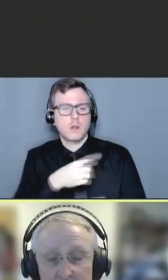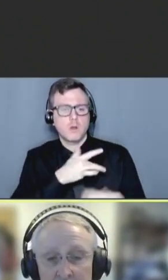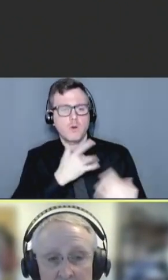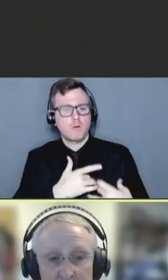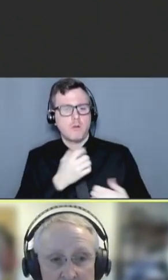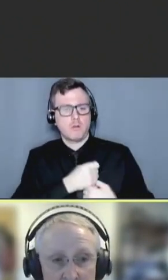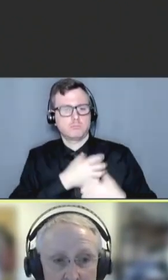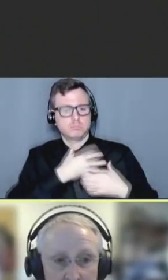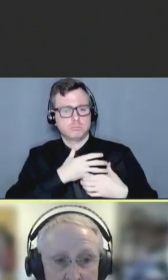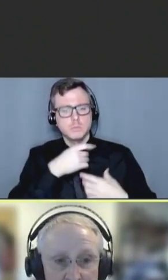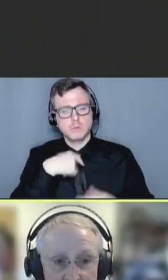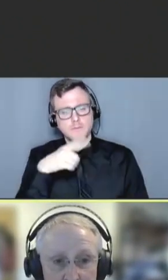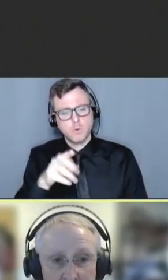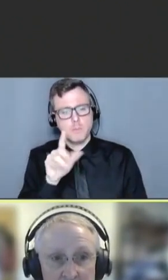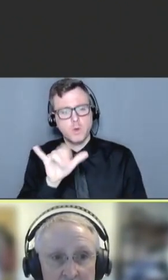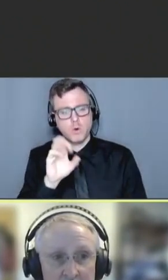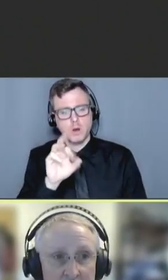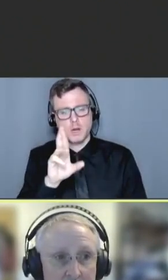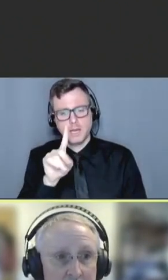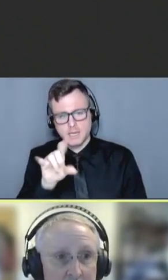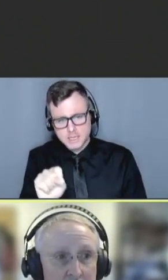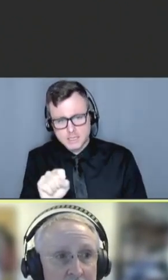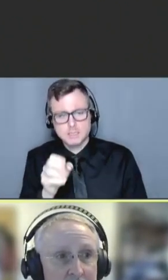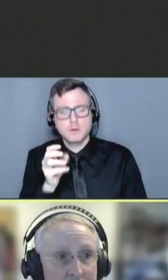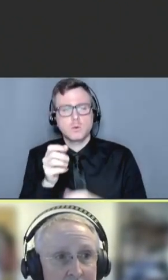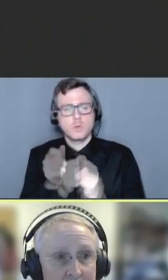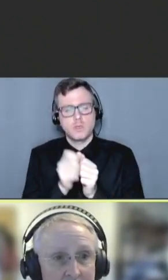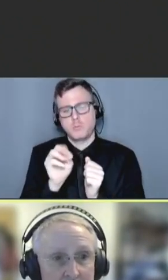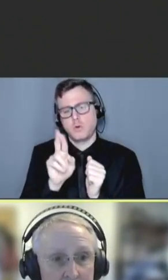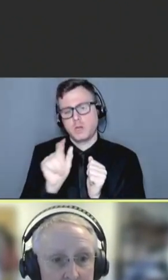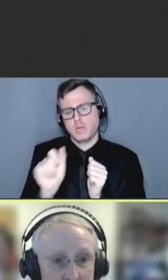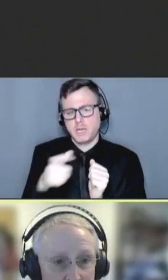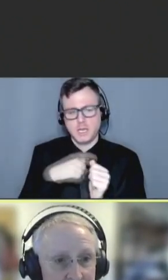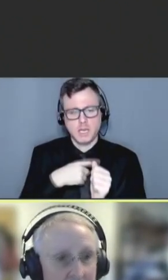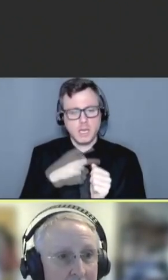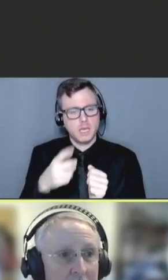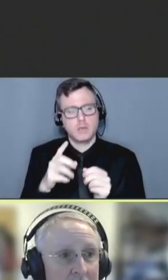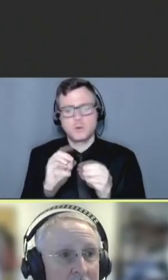in children aged six months to 5 years. If you'll go to the next slide, please.